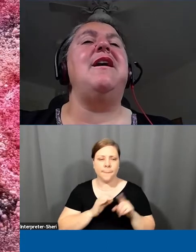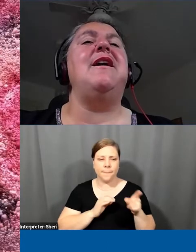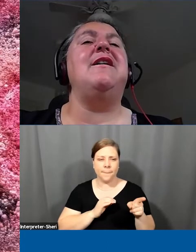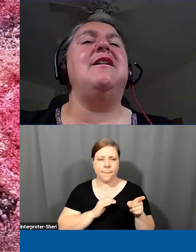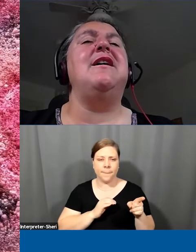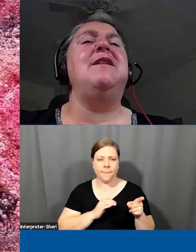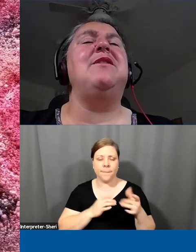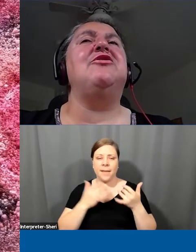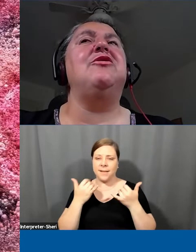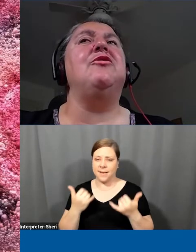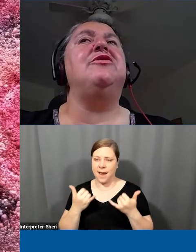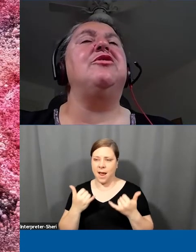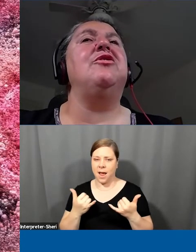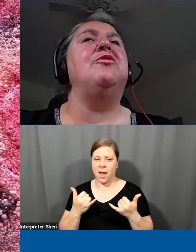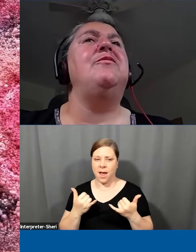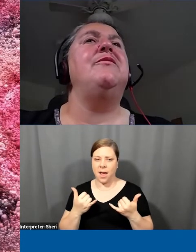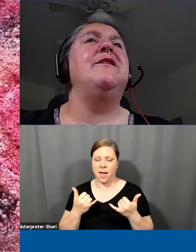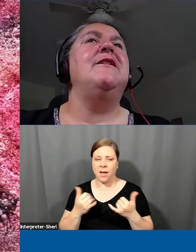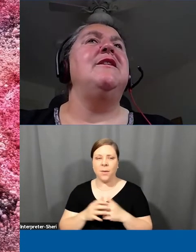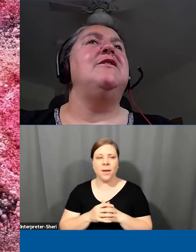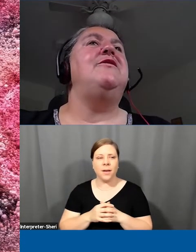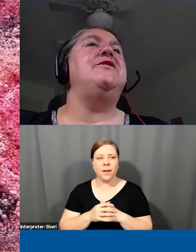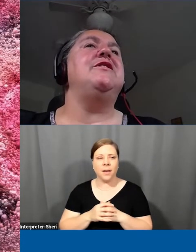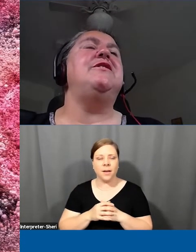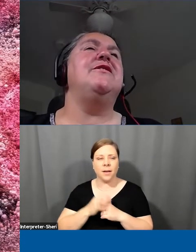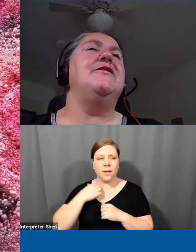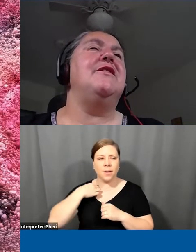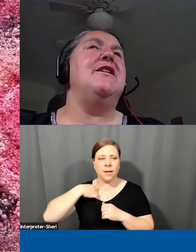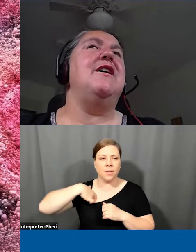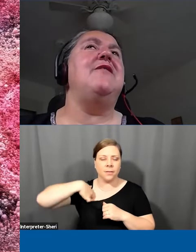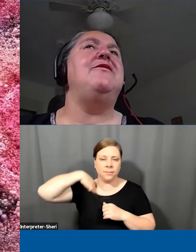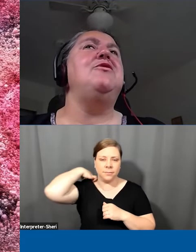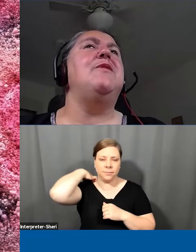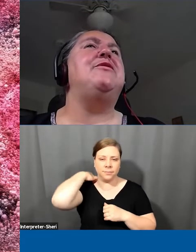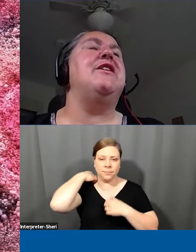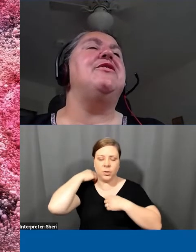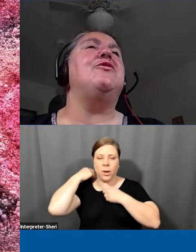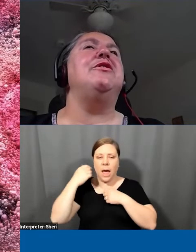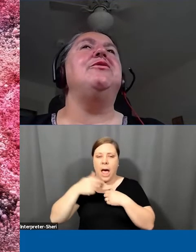and I am actually going to go visit a few websites for you